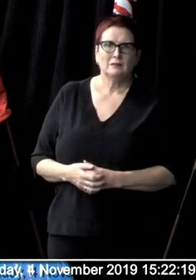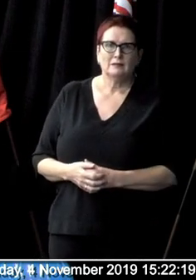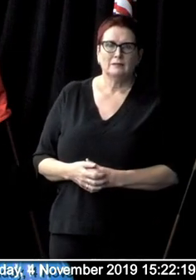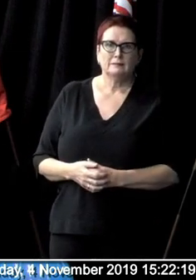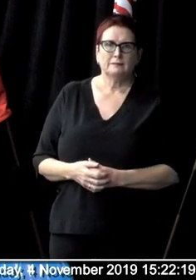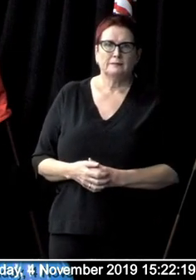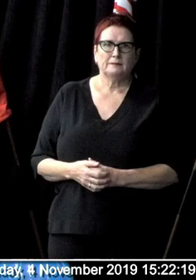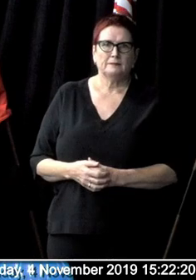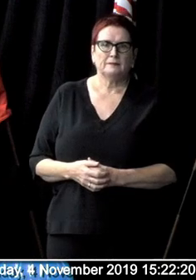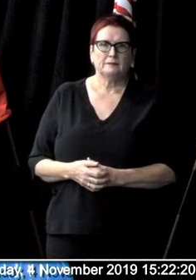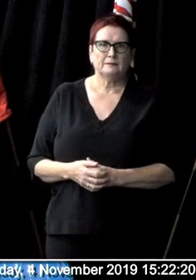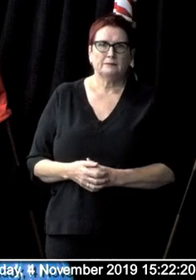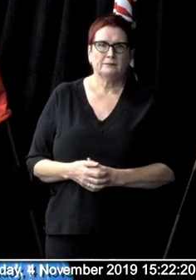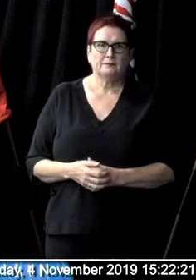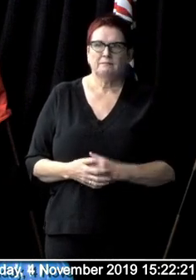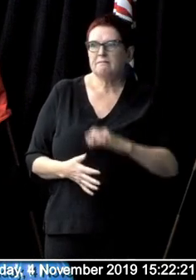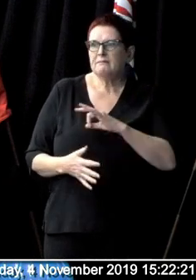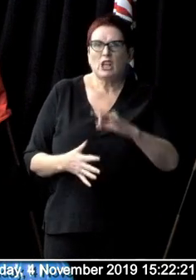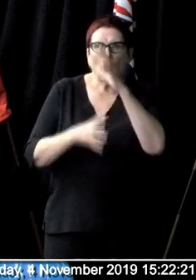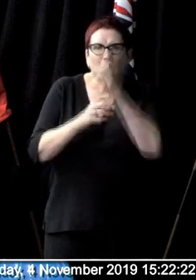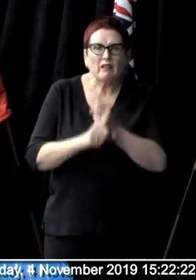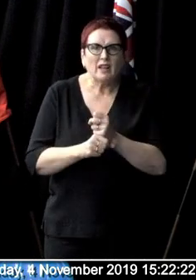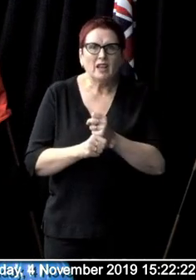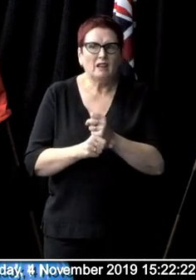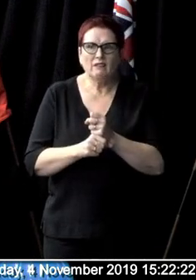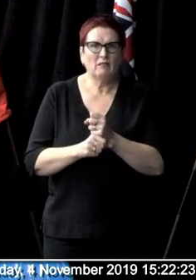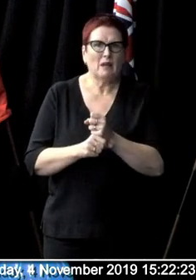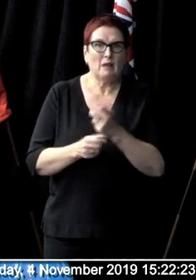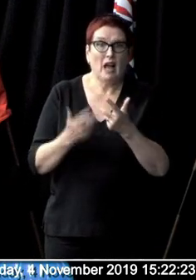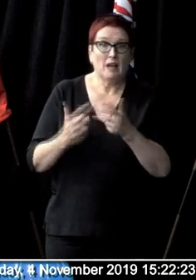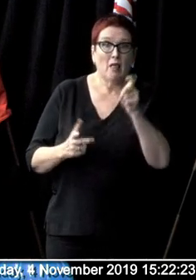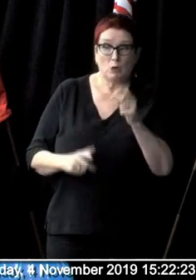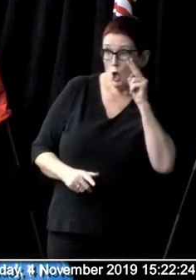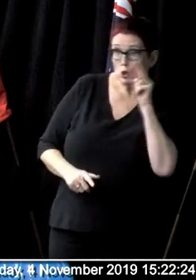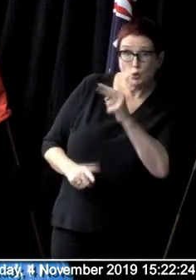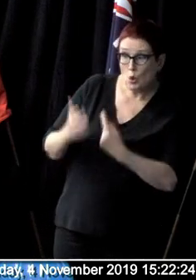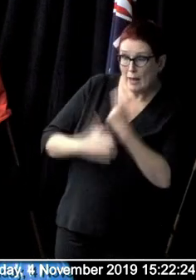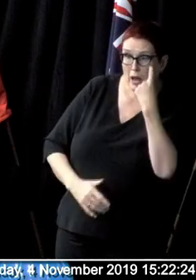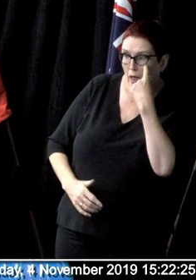they didn’t do it, not believing another witness to the incident which cleared them